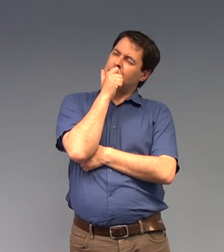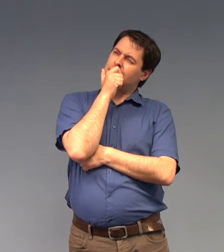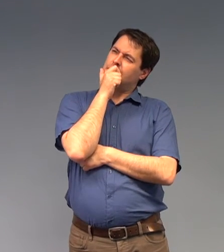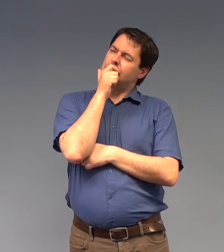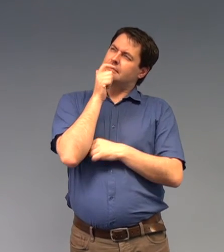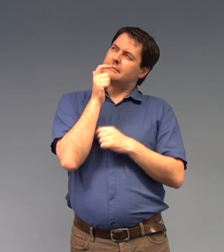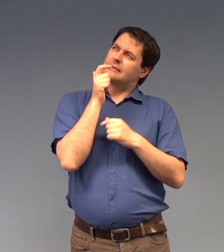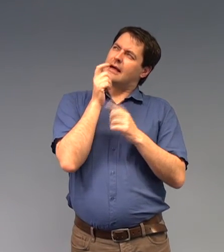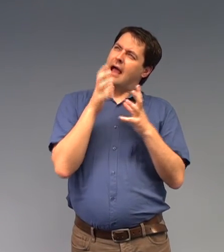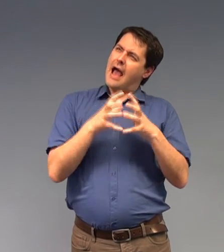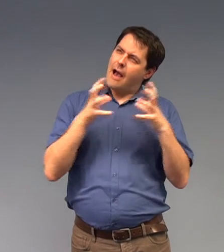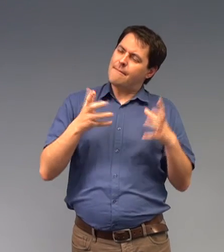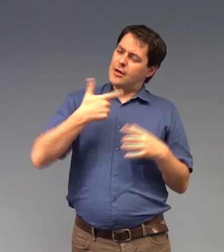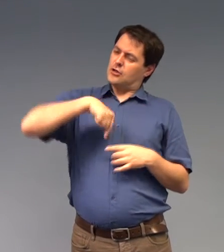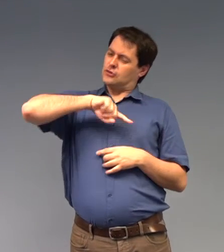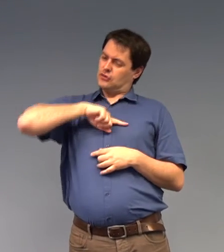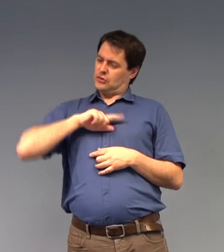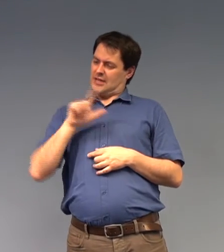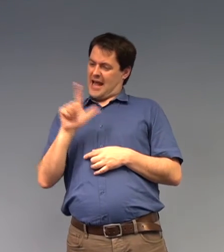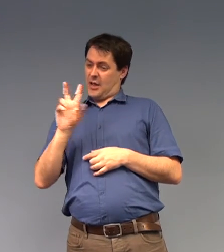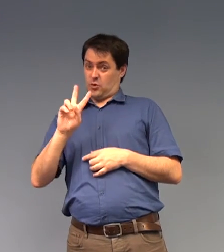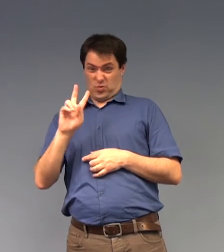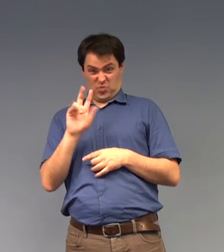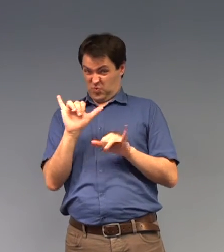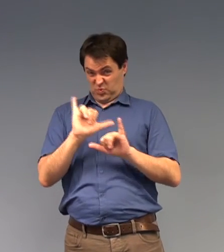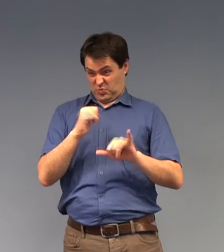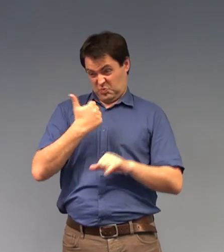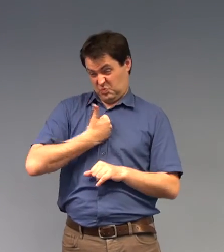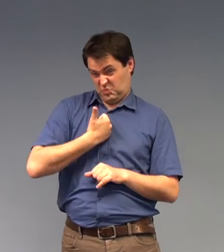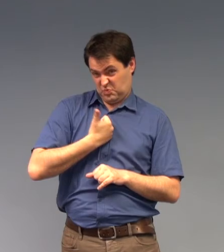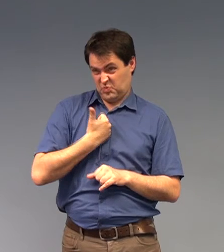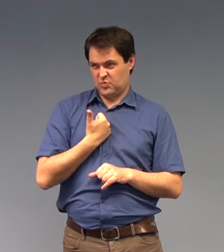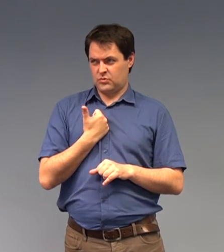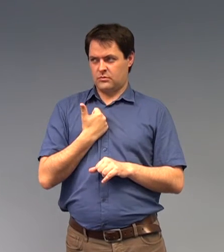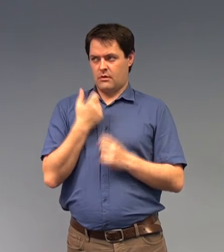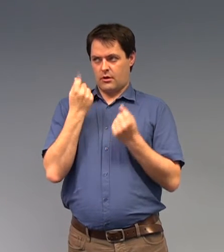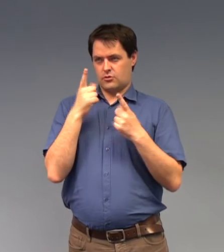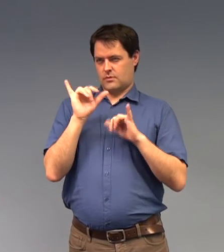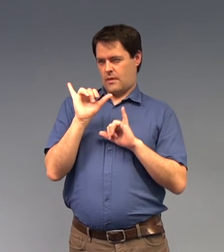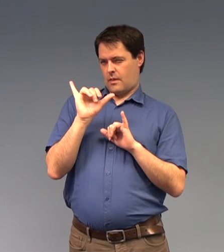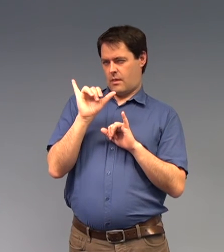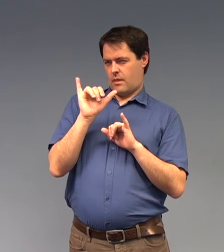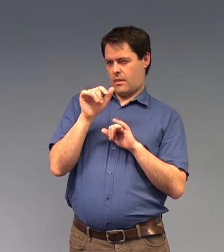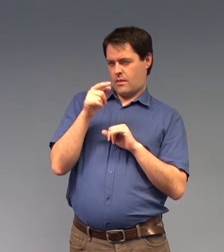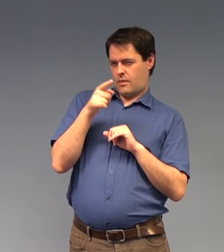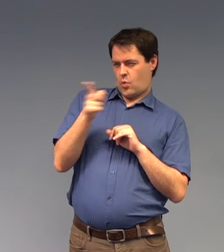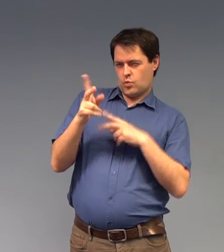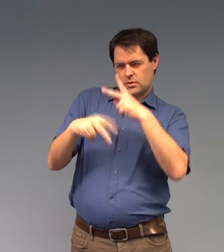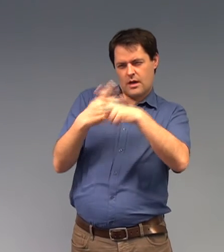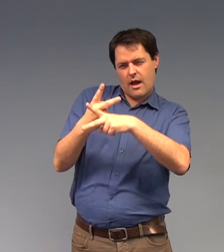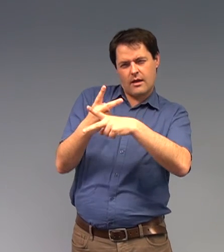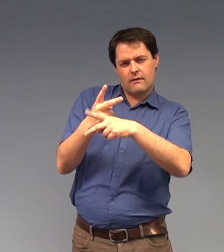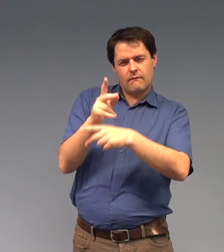And that makes me wonder how much we as L2 users of sign language, including myself,